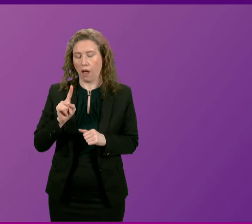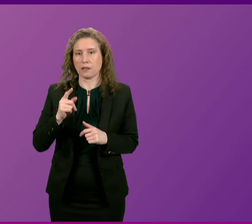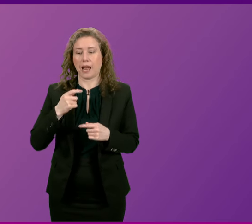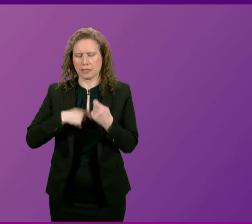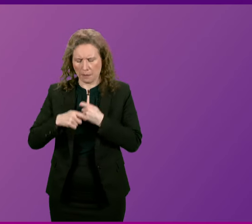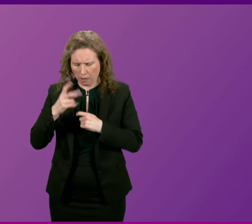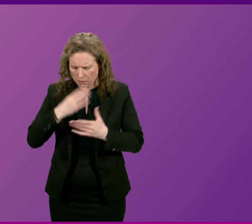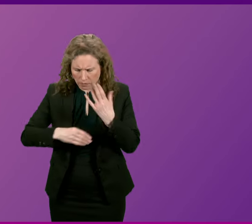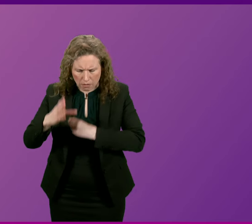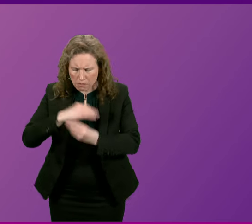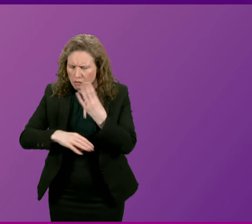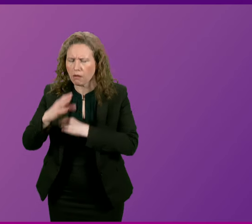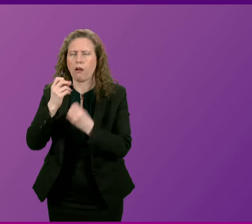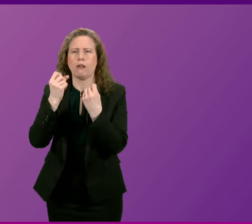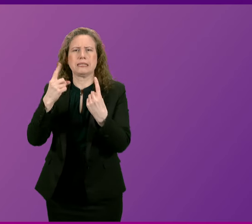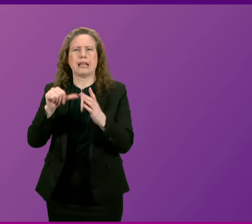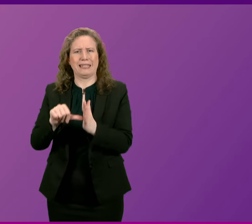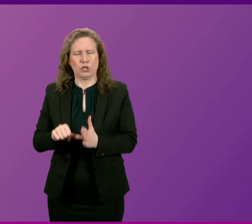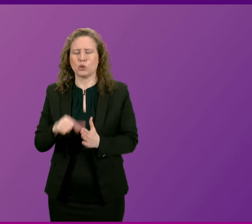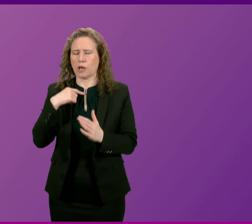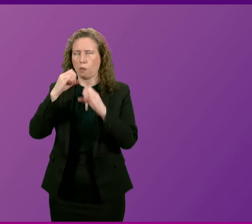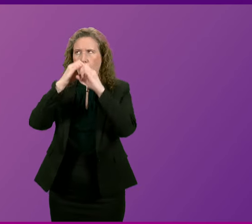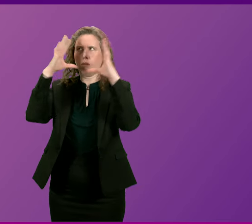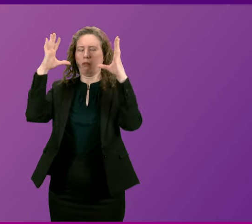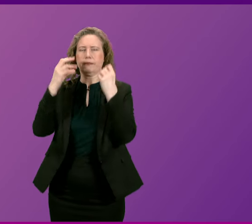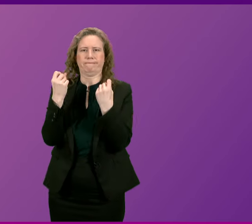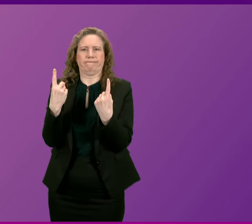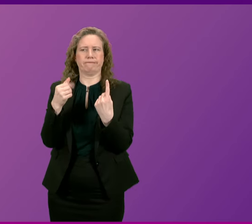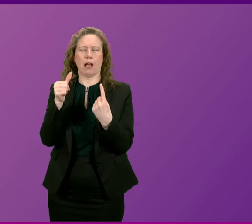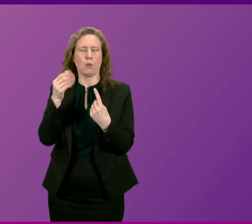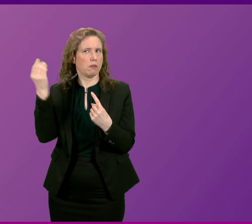to many of the issues, I will have in mind the one that Mr Sweeney has raised with me.